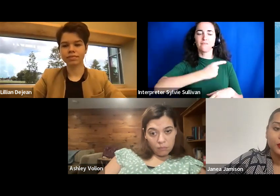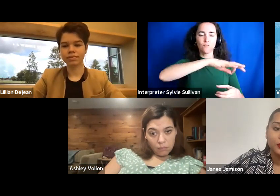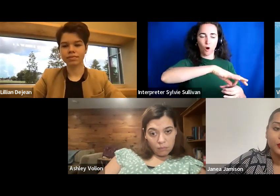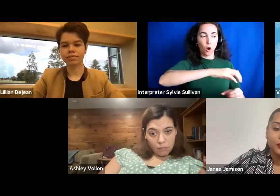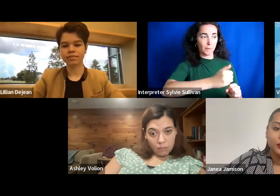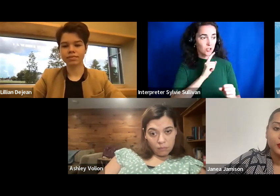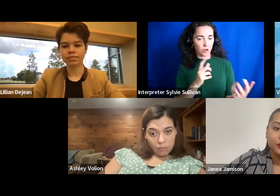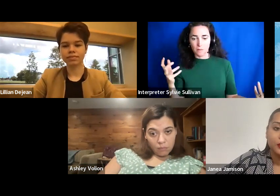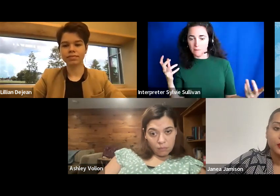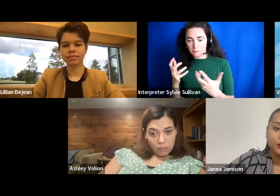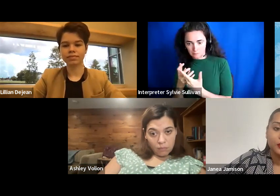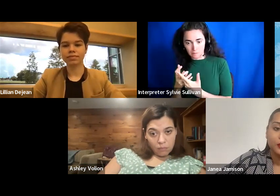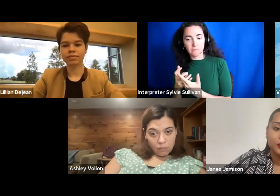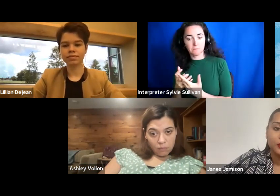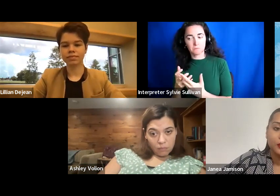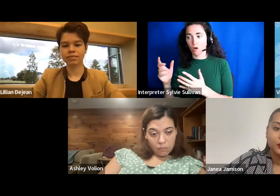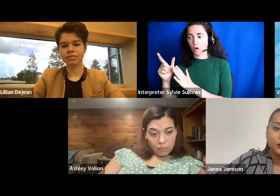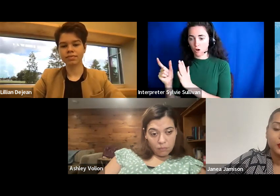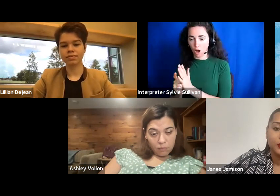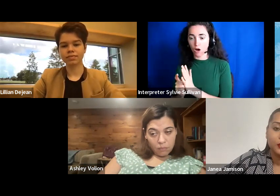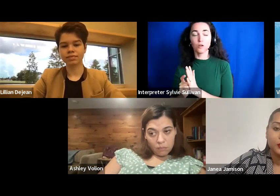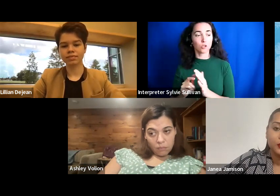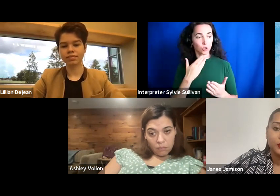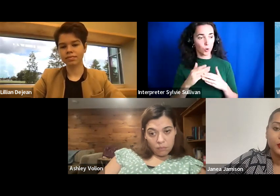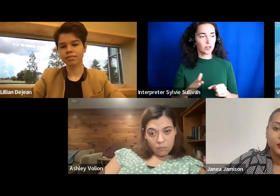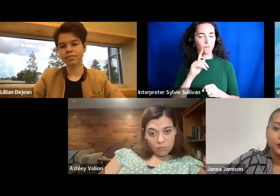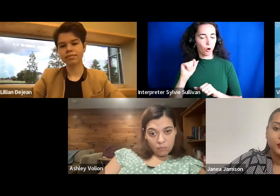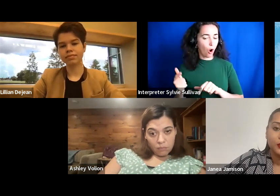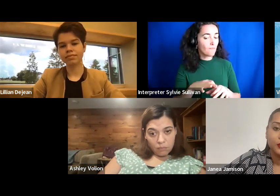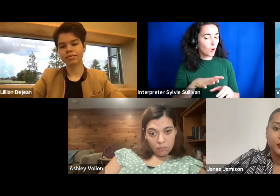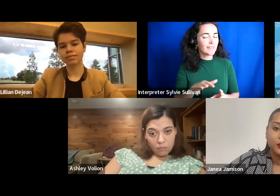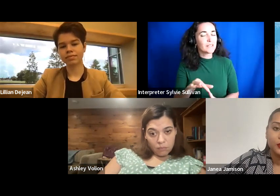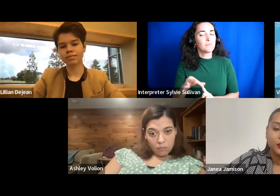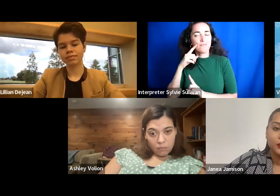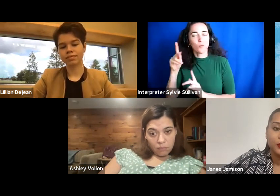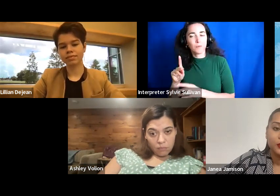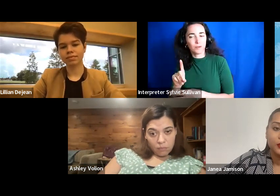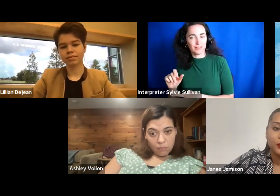certainly with for voters, with disabilities and too, often we see that there's not basic things there.